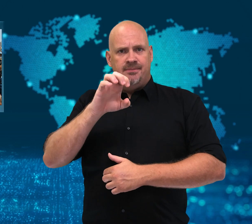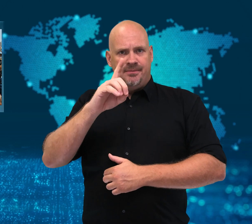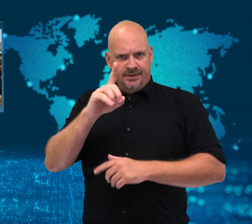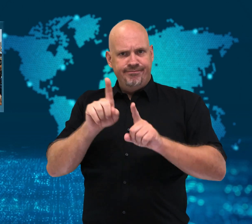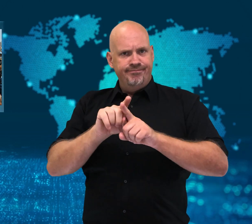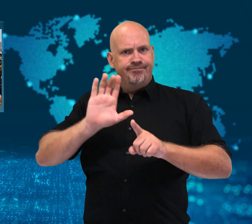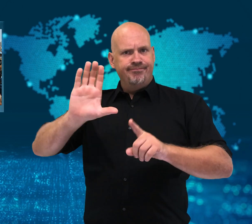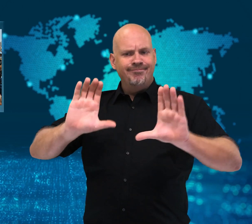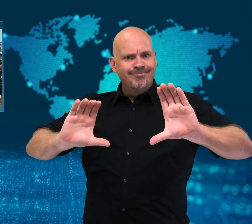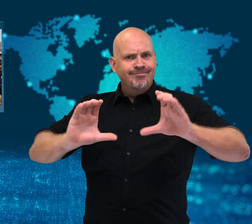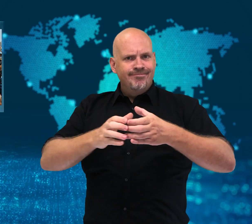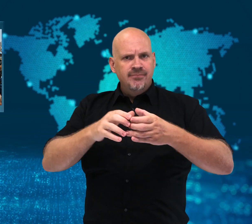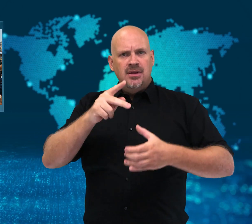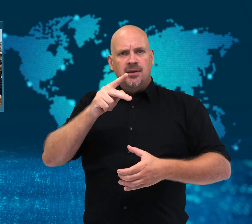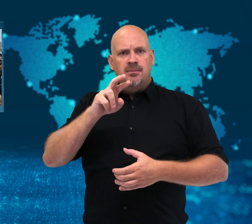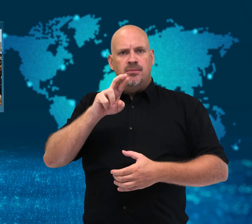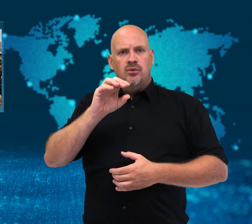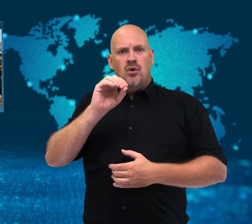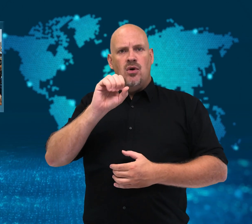Last Saturday,